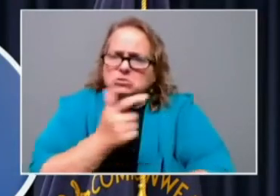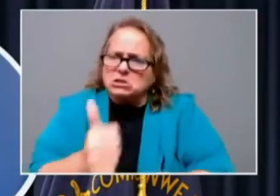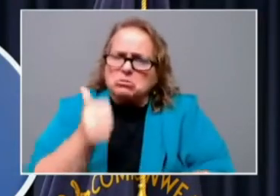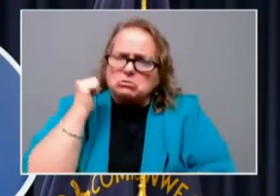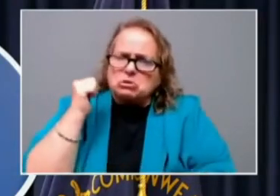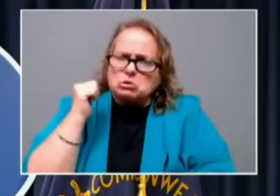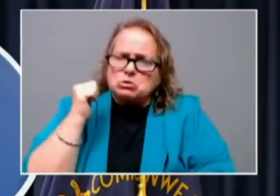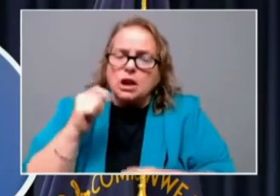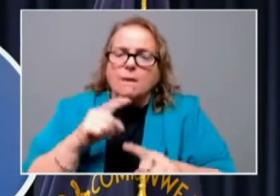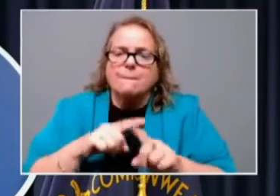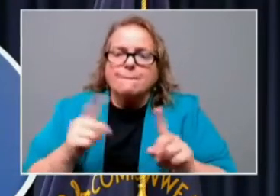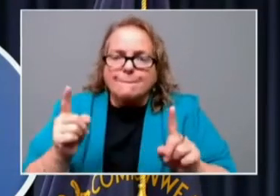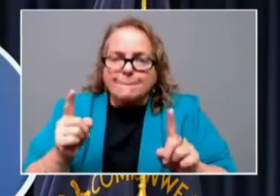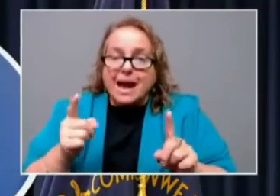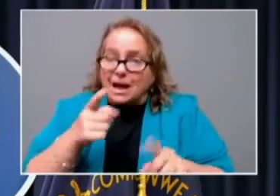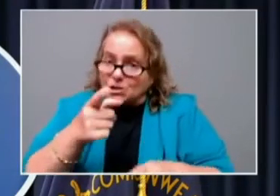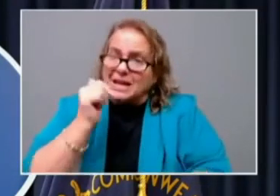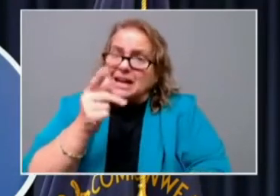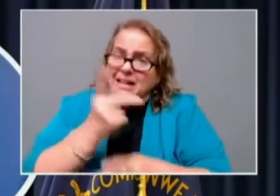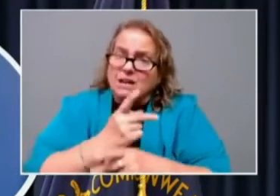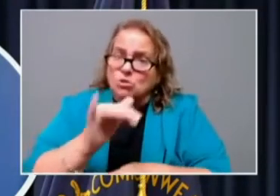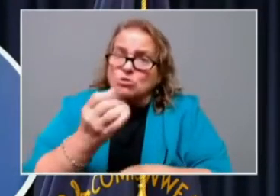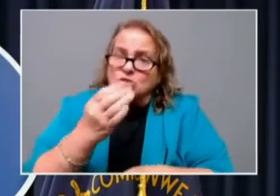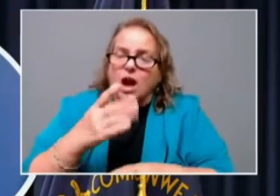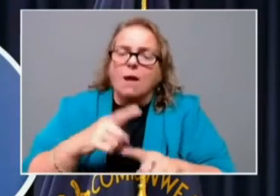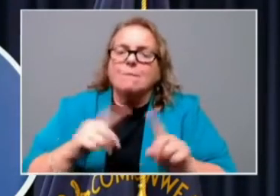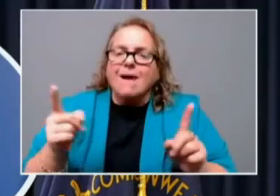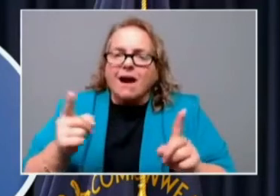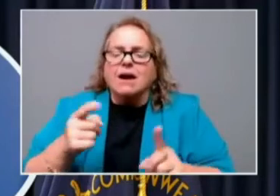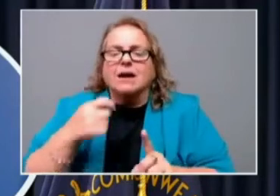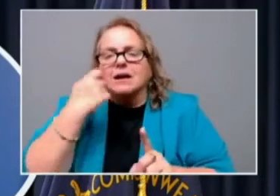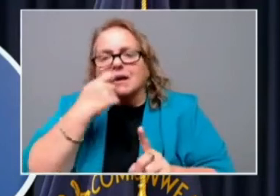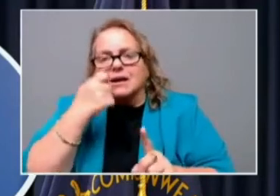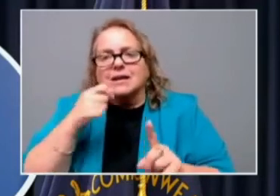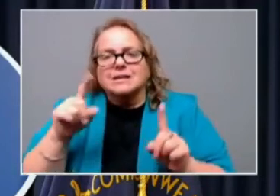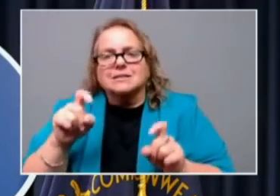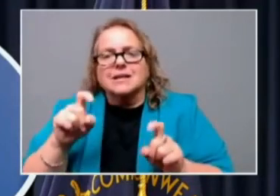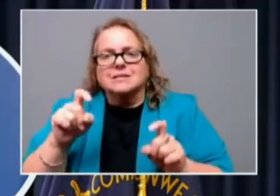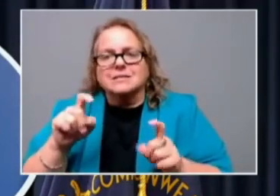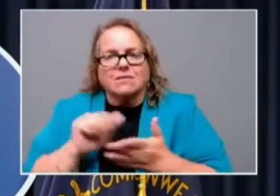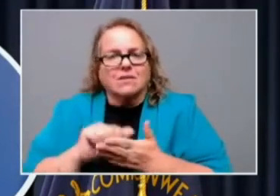job, you just have to get tested and in many ways that's a scientific approach.